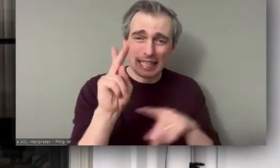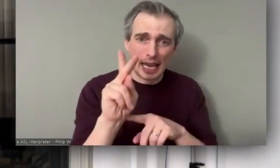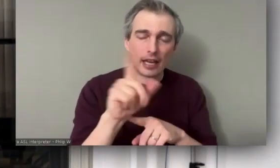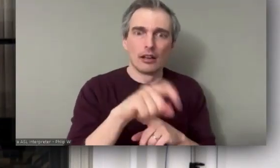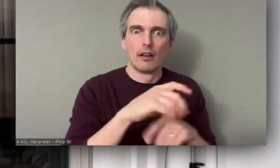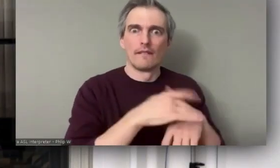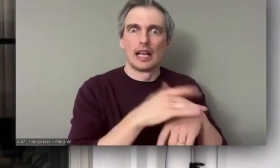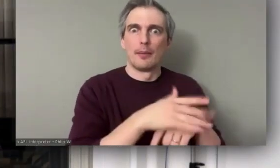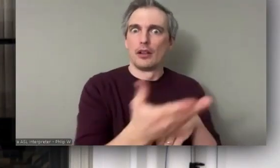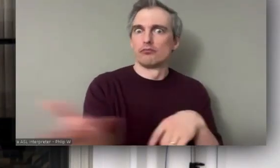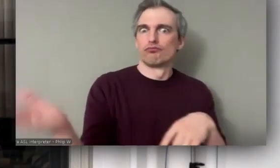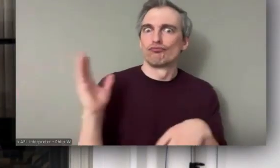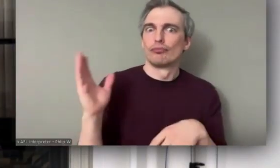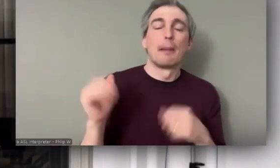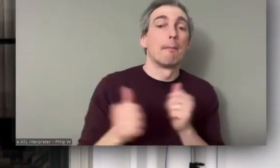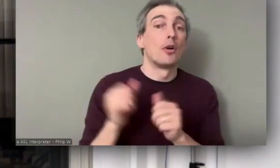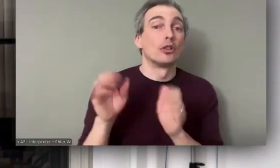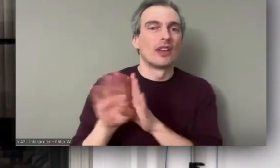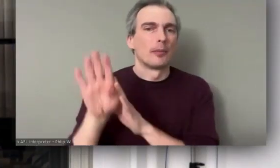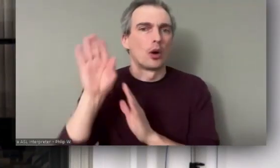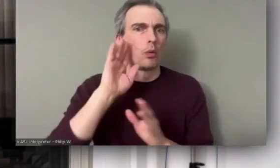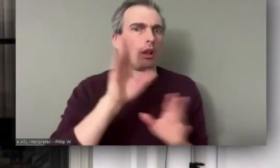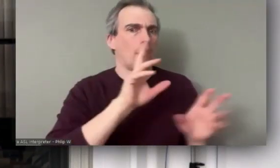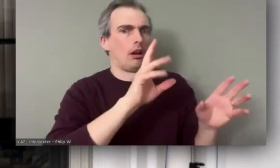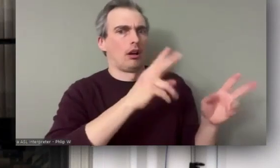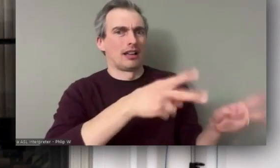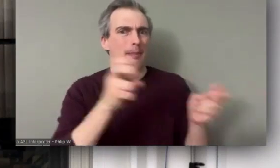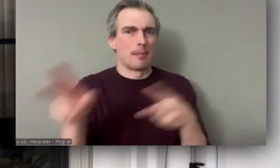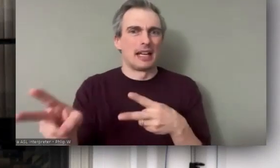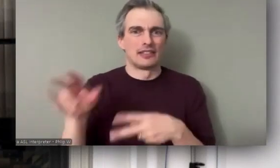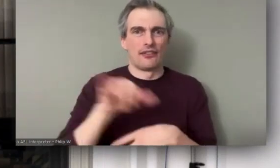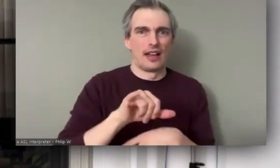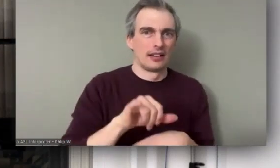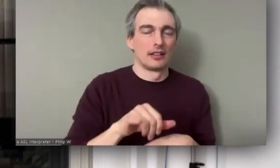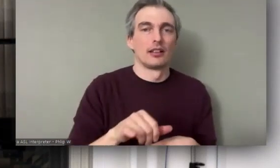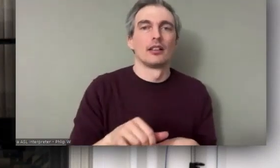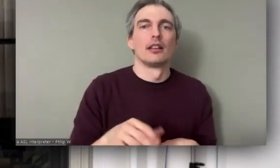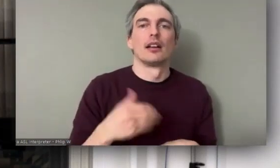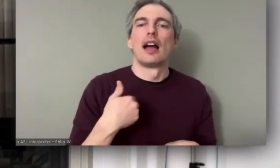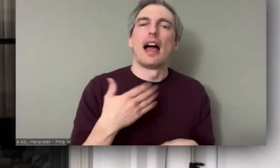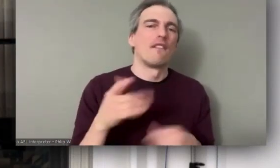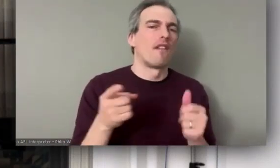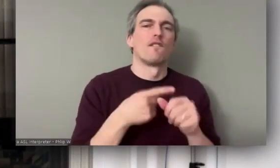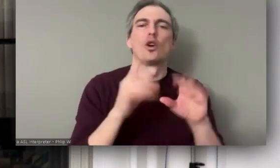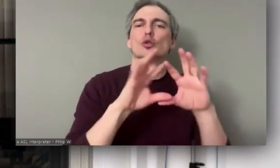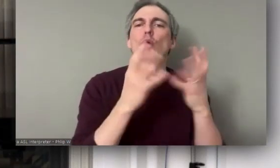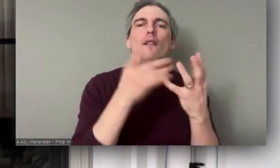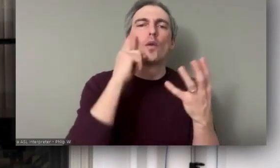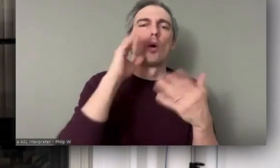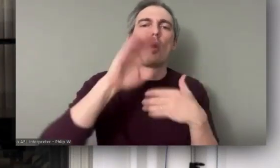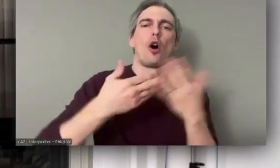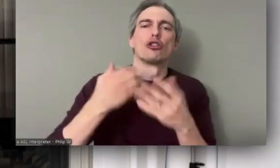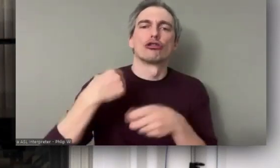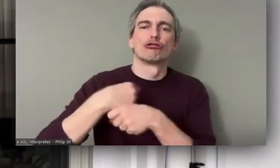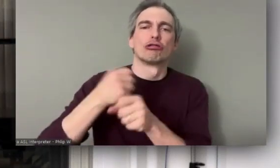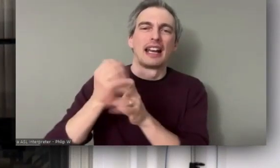And so having one of the first worlds that all the creators were trained on have all the accessibility features built into it, even if they had to be